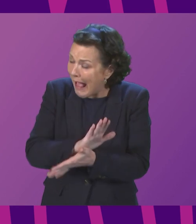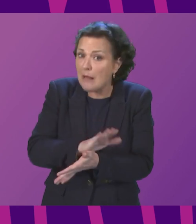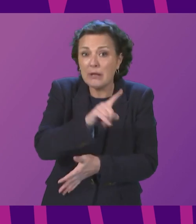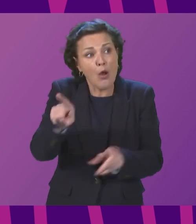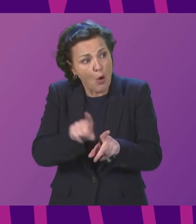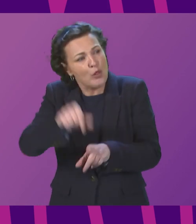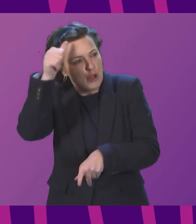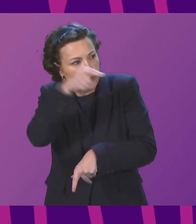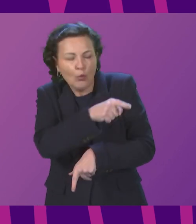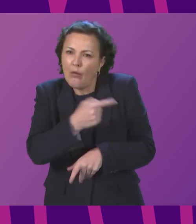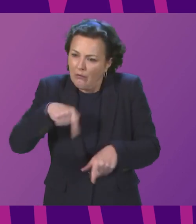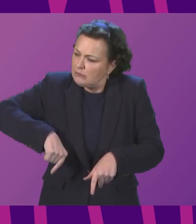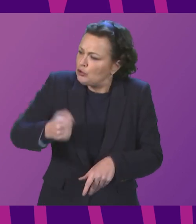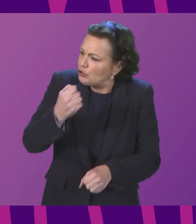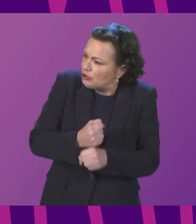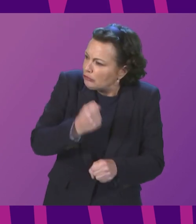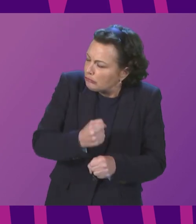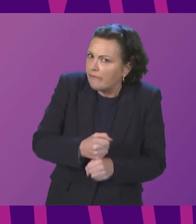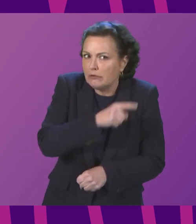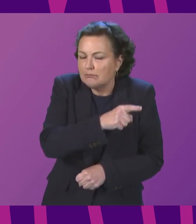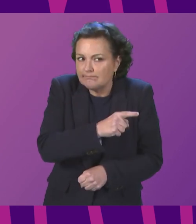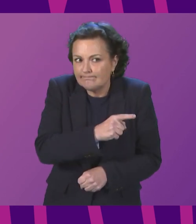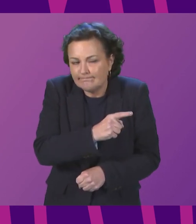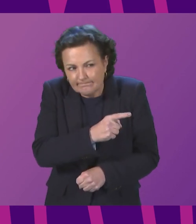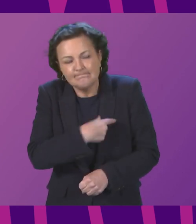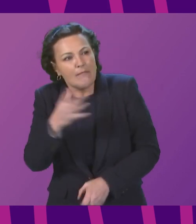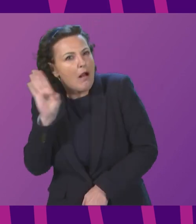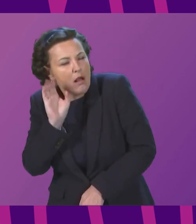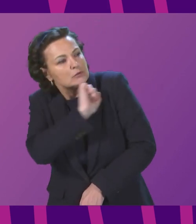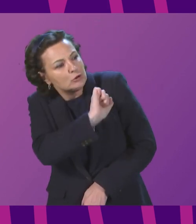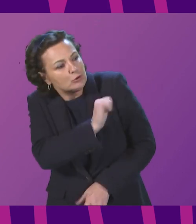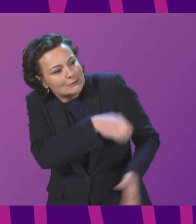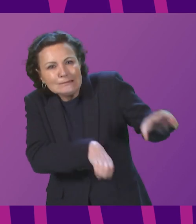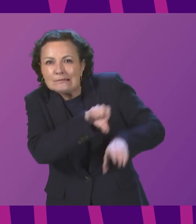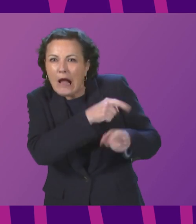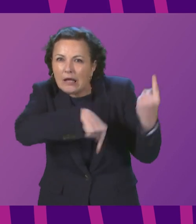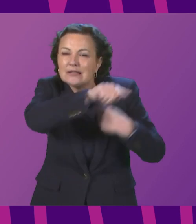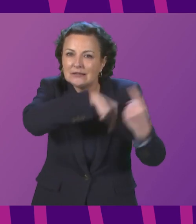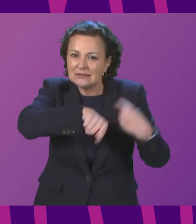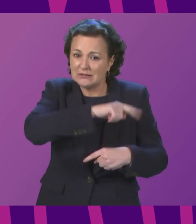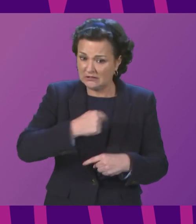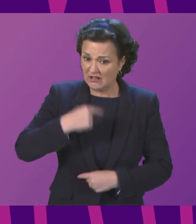the First Minister to go over again the clinical basis for the adjustments, because she has been more than comprehensive today.